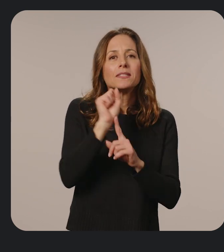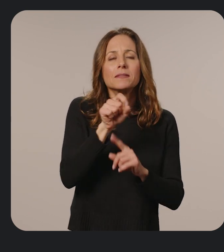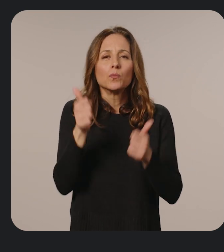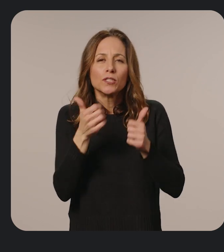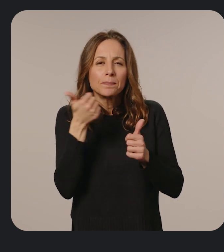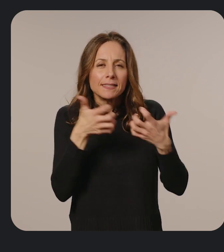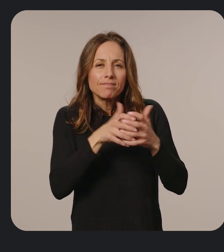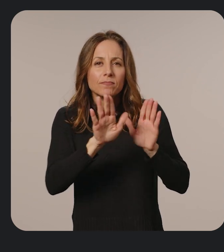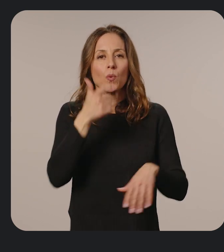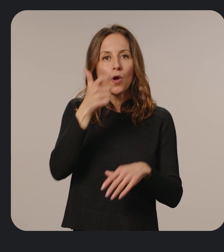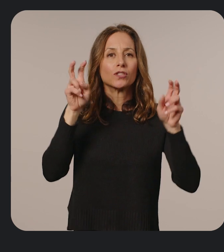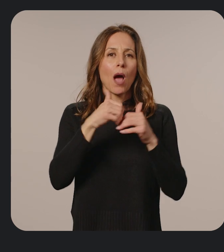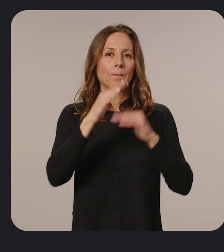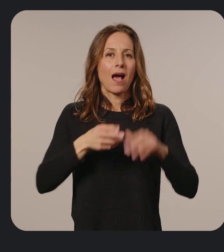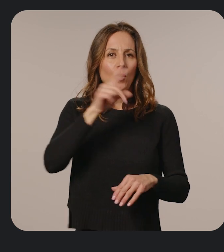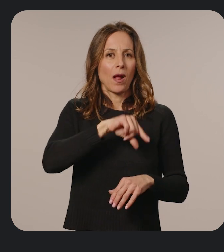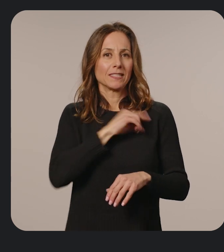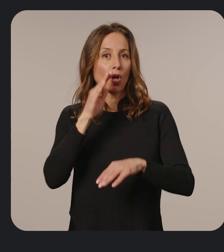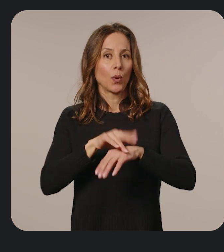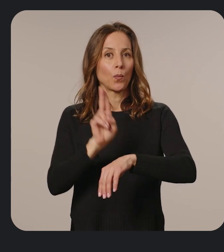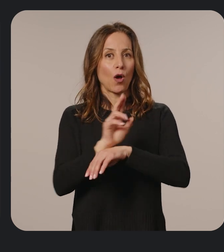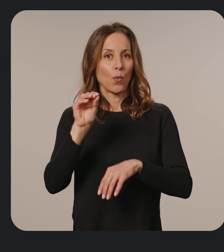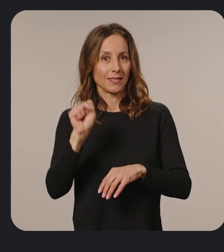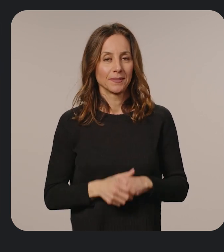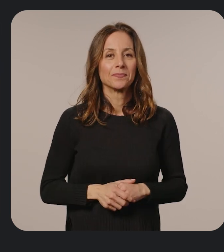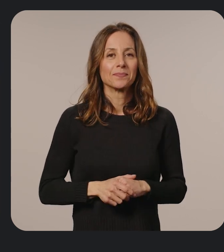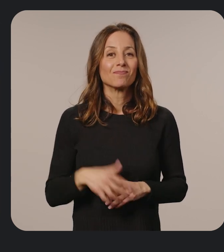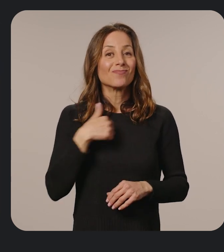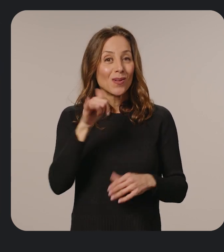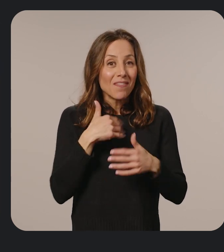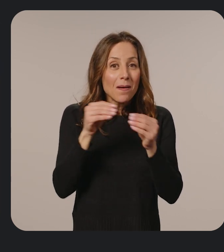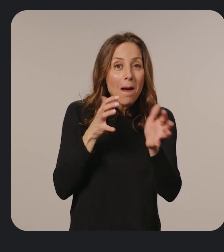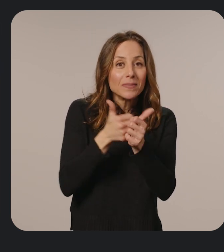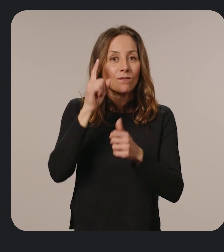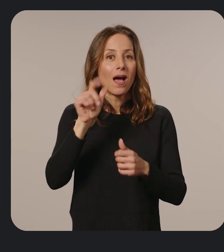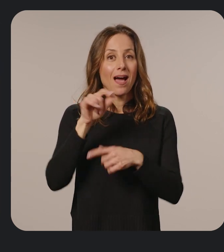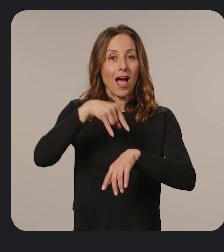watch How to Build High-quality Experiences on Wear OS. We have some updates for Android Automotive OS